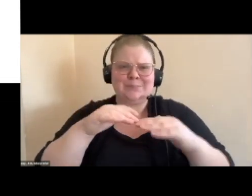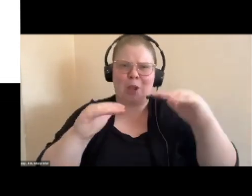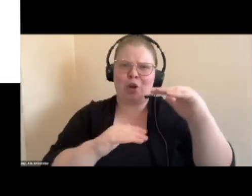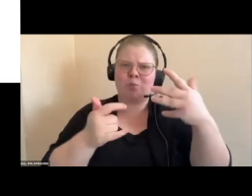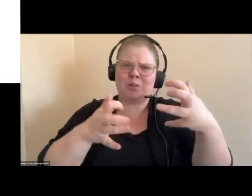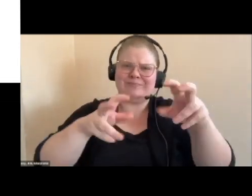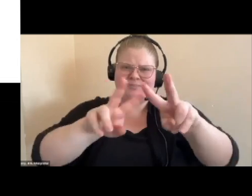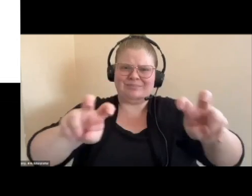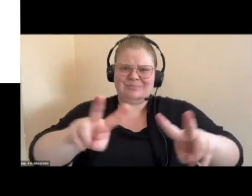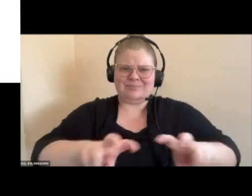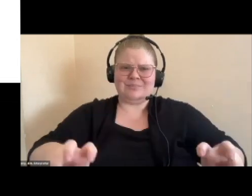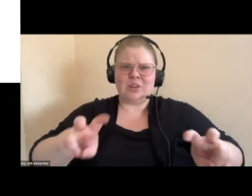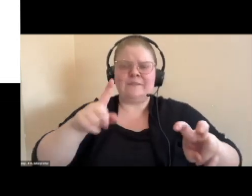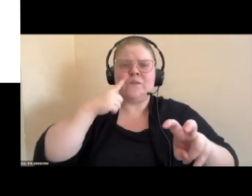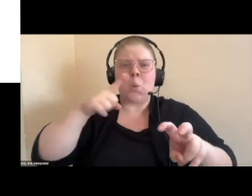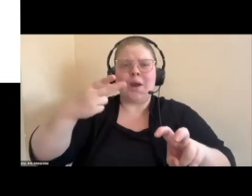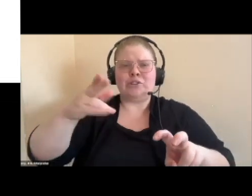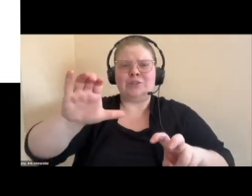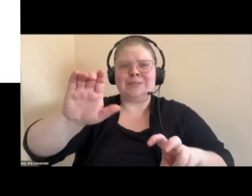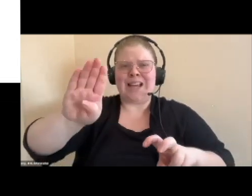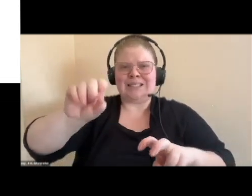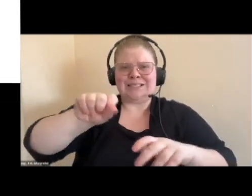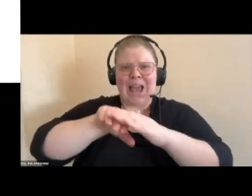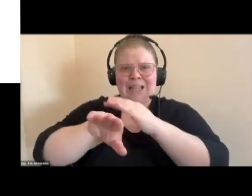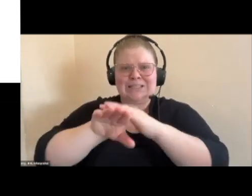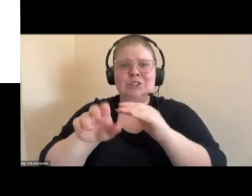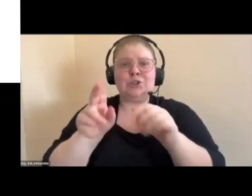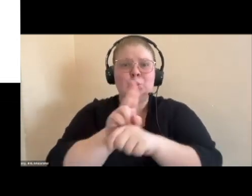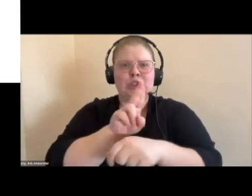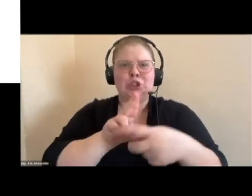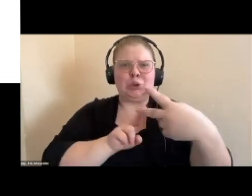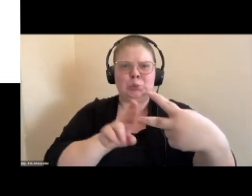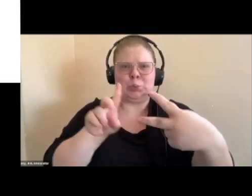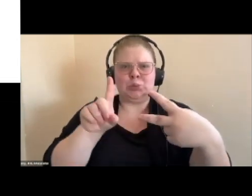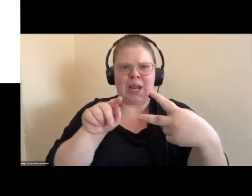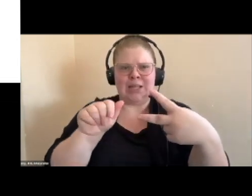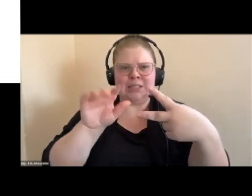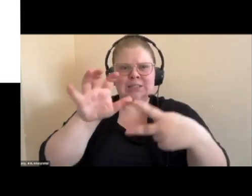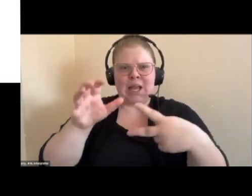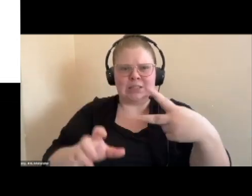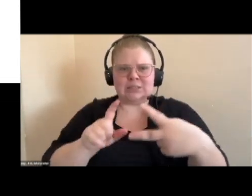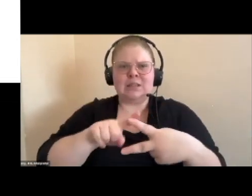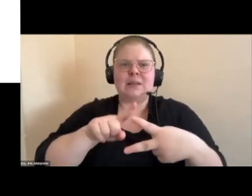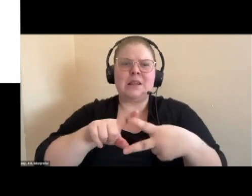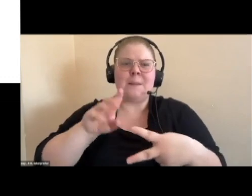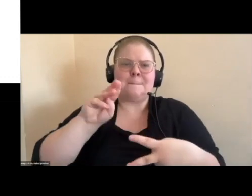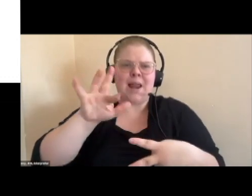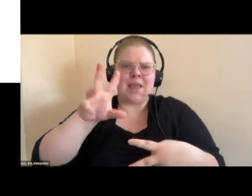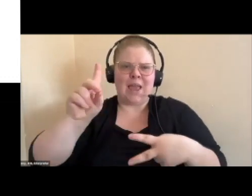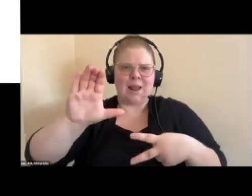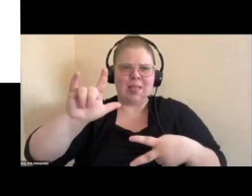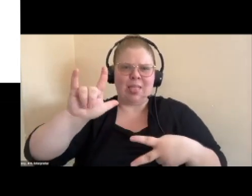looking at two data sets here, using the Medicaid claims data that we've all been referencing today.